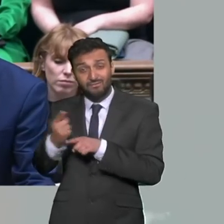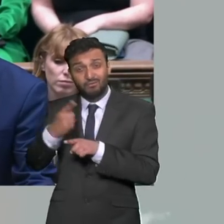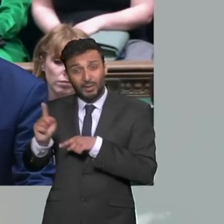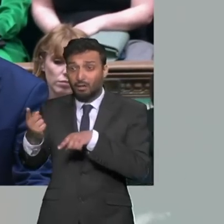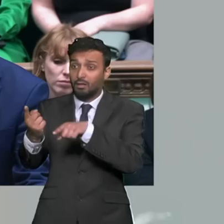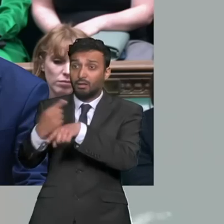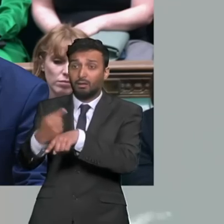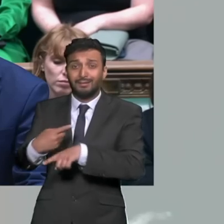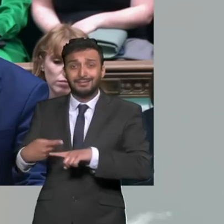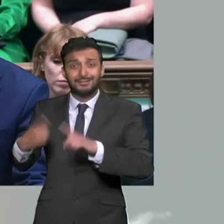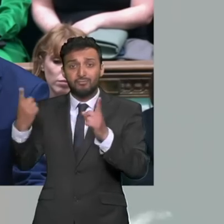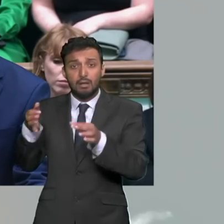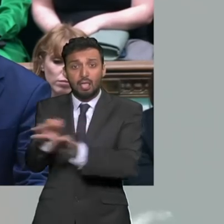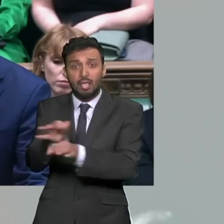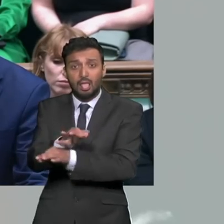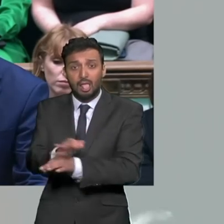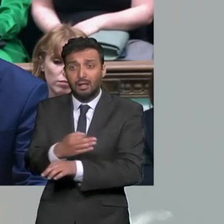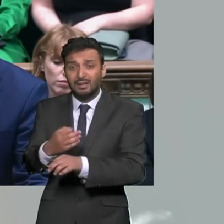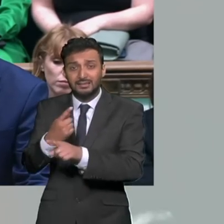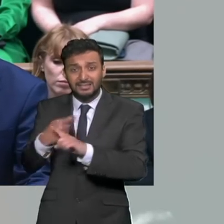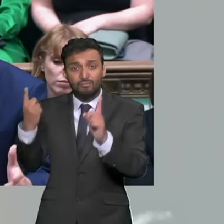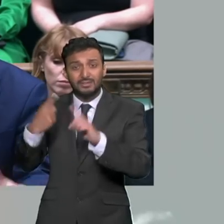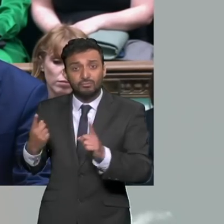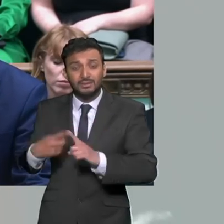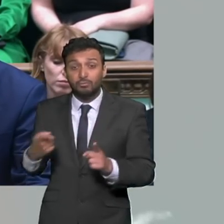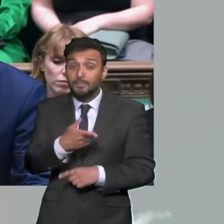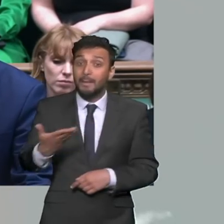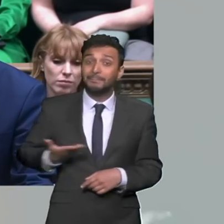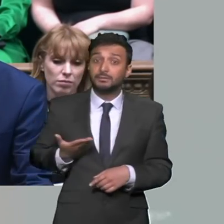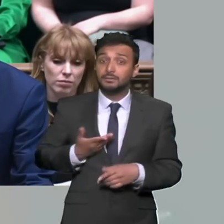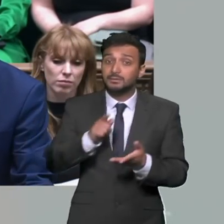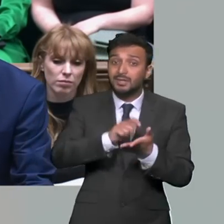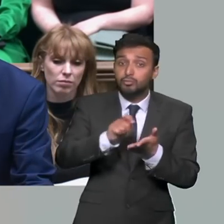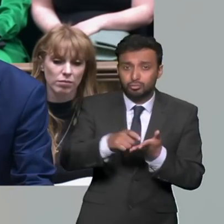The Business Secretary said it is “bad”, the Justice Secretary called it disastrous,